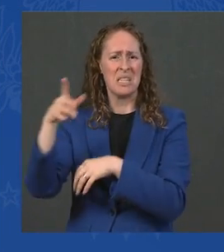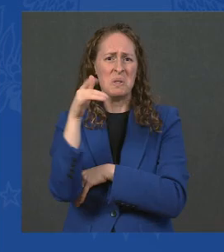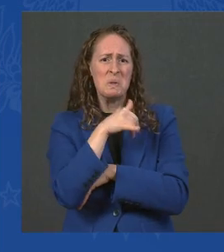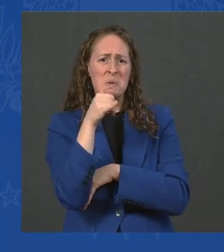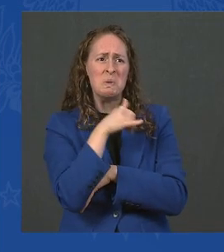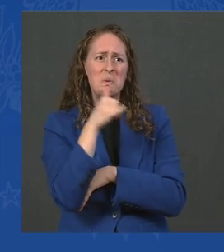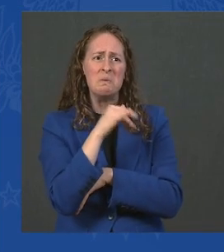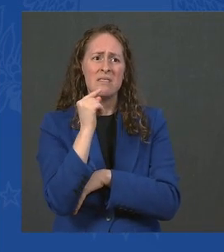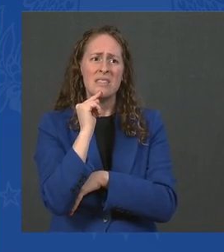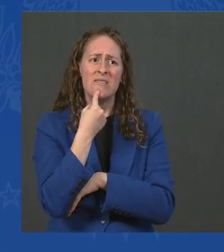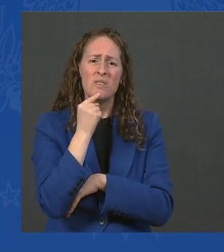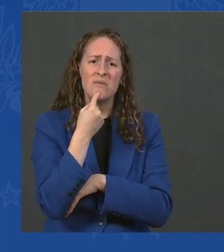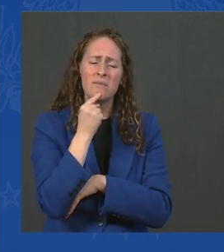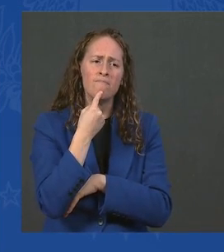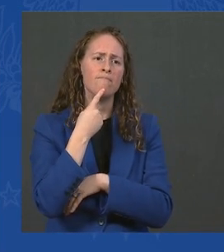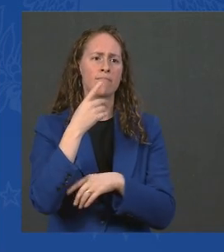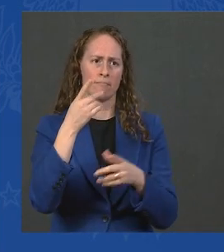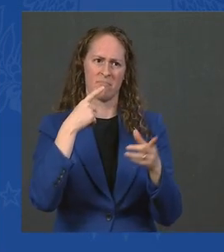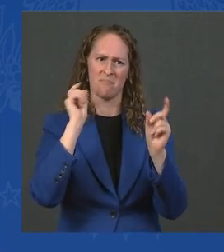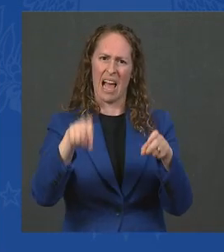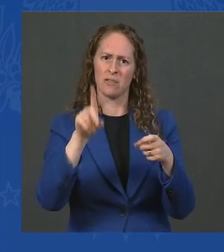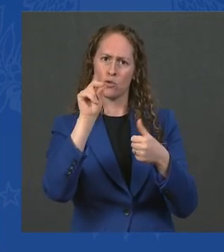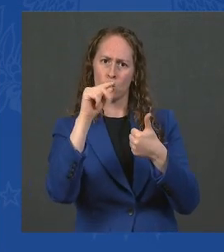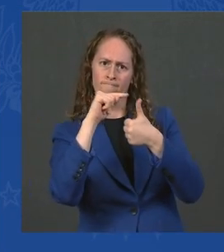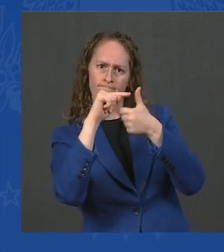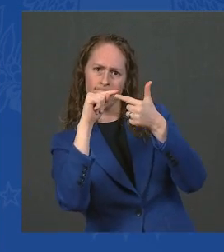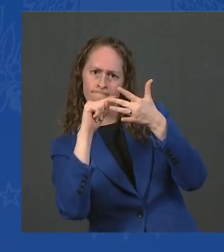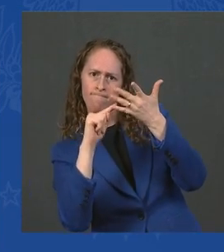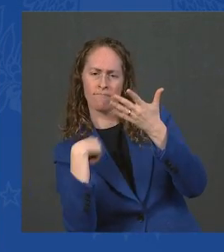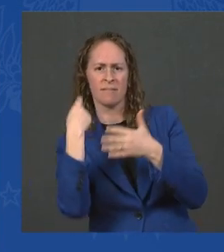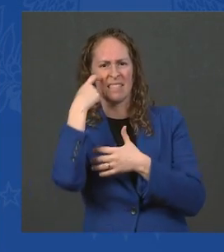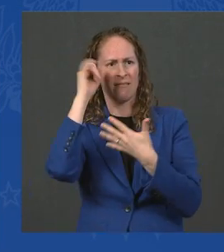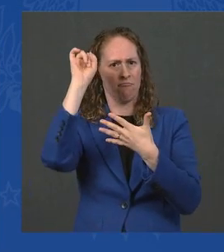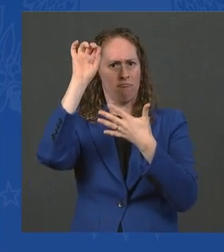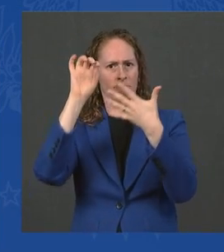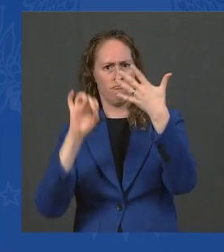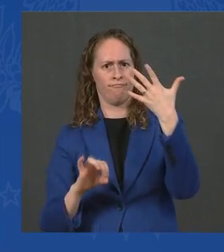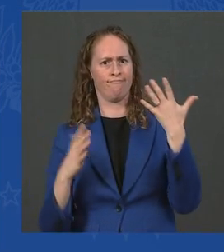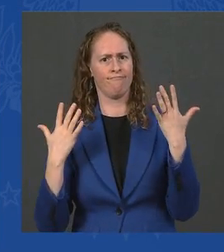to do the six things I've suggested. And -- but, you know, it's --